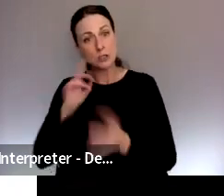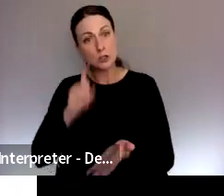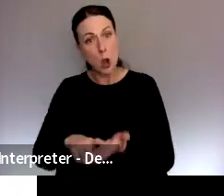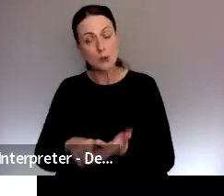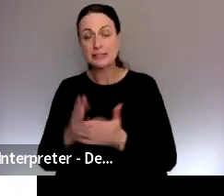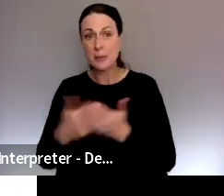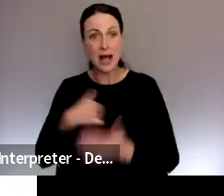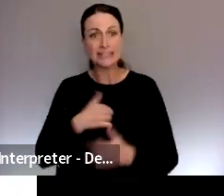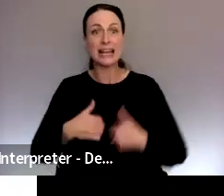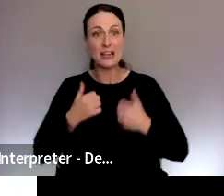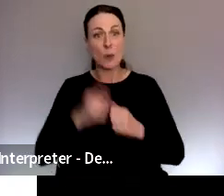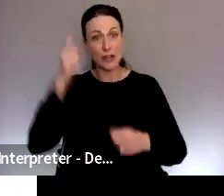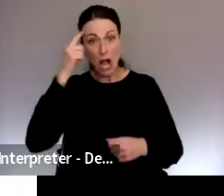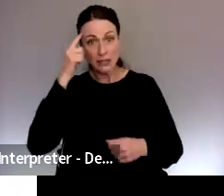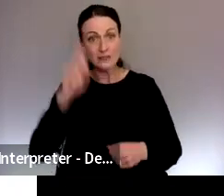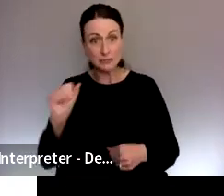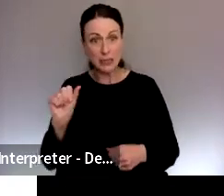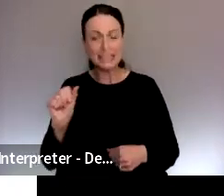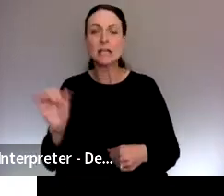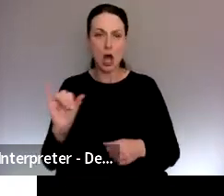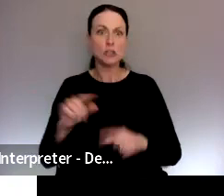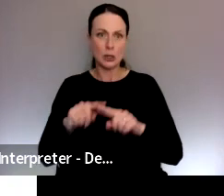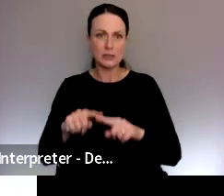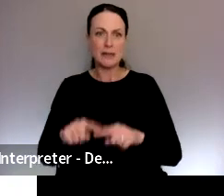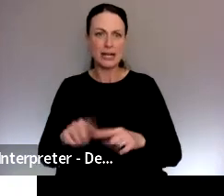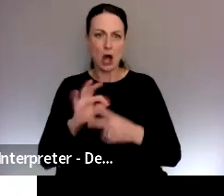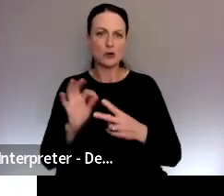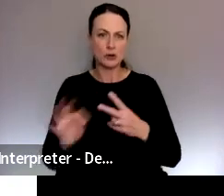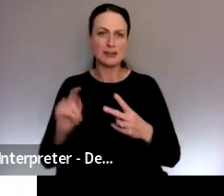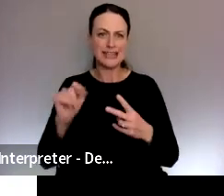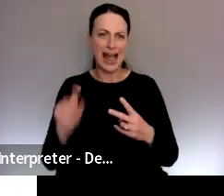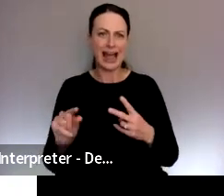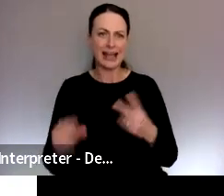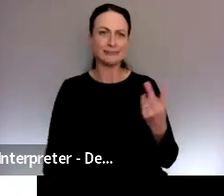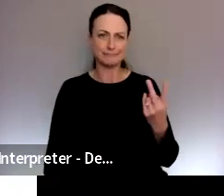that some of us who live with cognitive disabilities will also depend on alternative text tags.